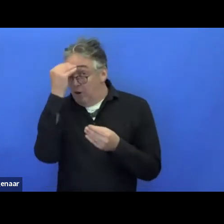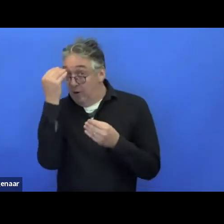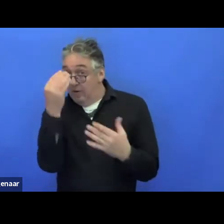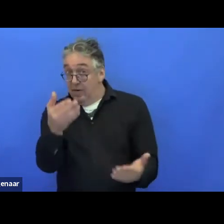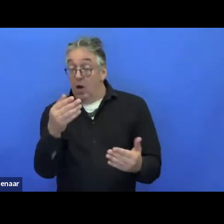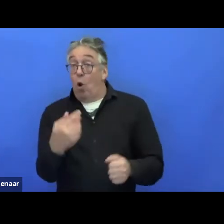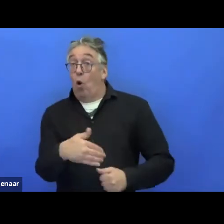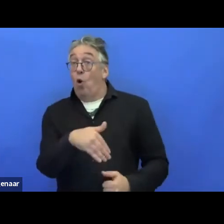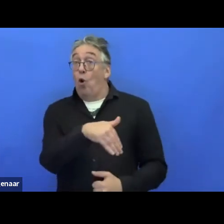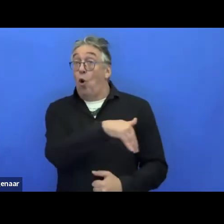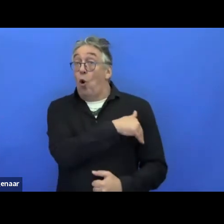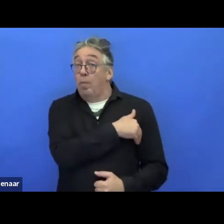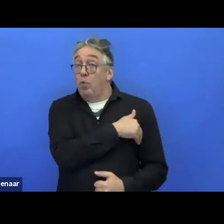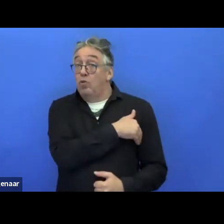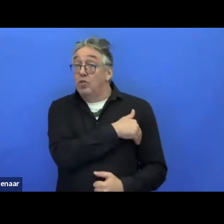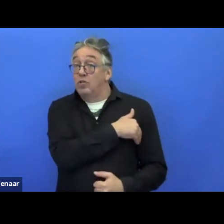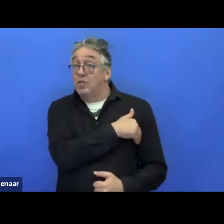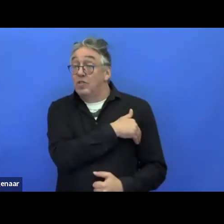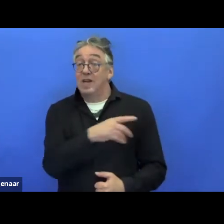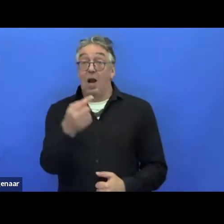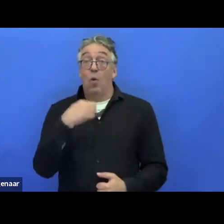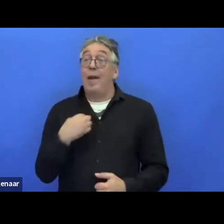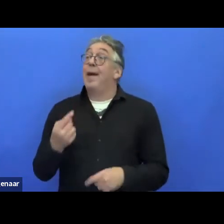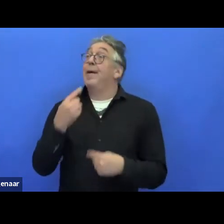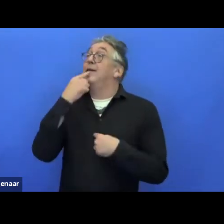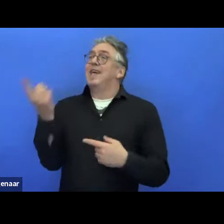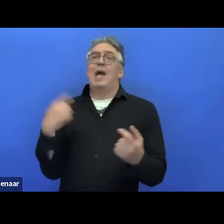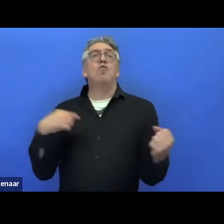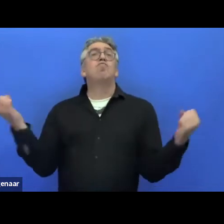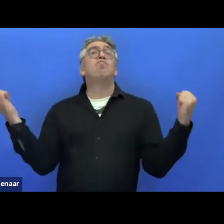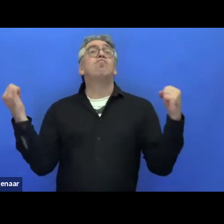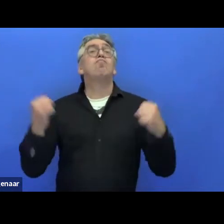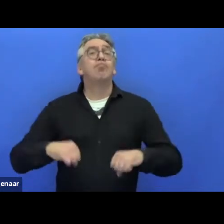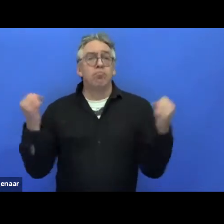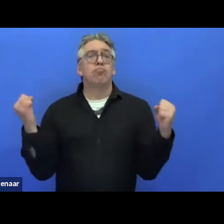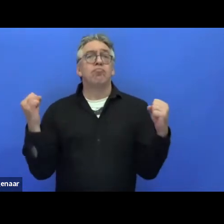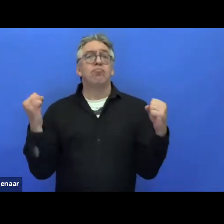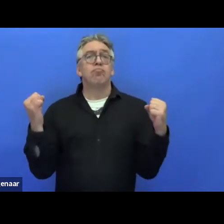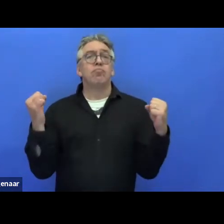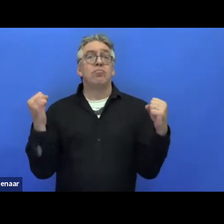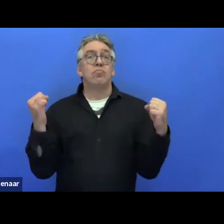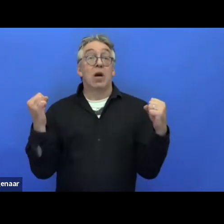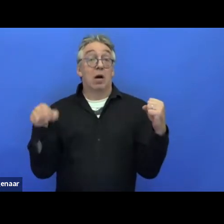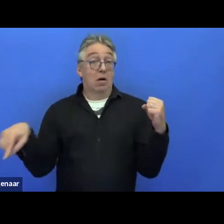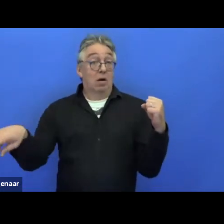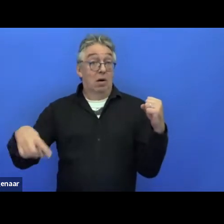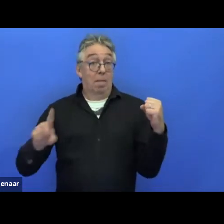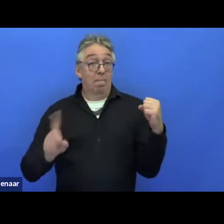for two reasons, because if you have a problem at the national level, European level, you can choose